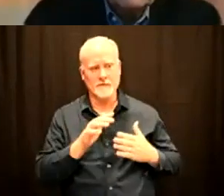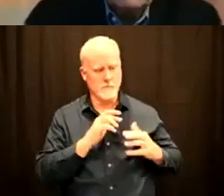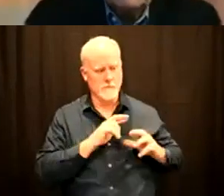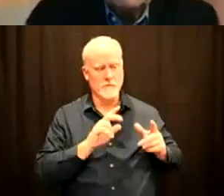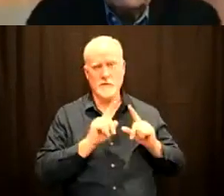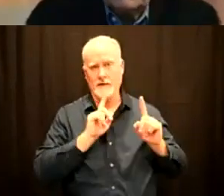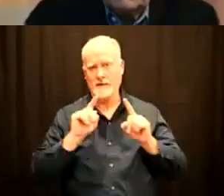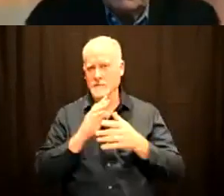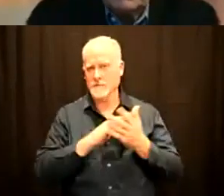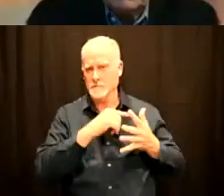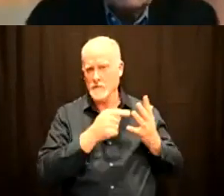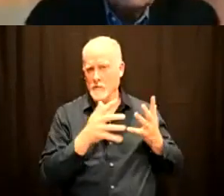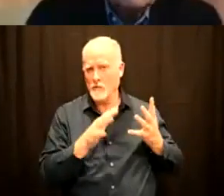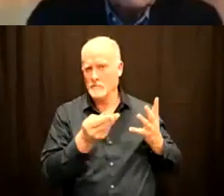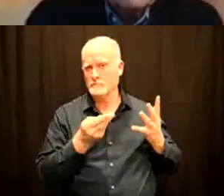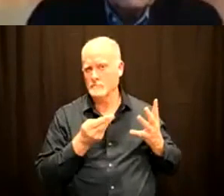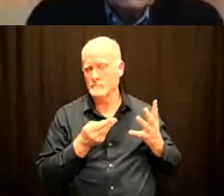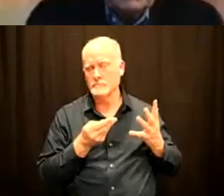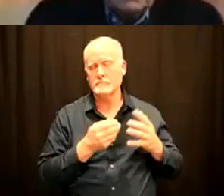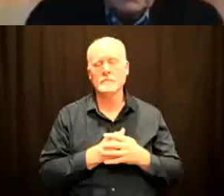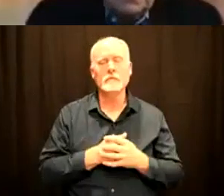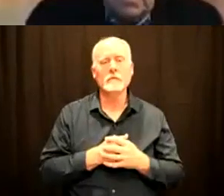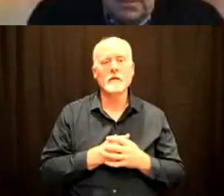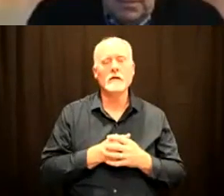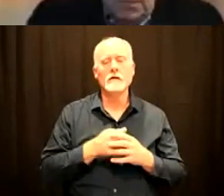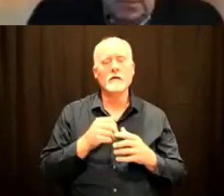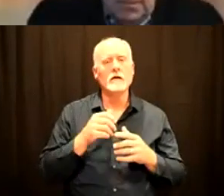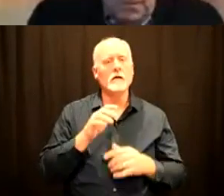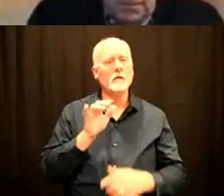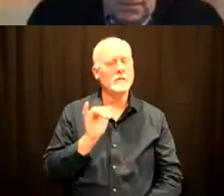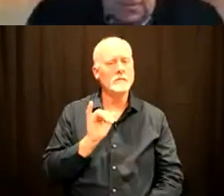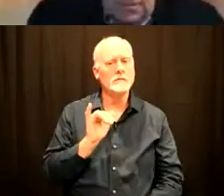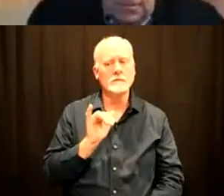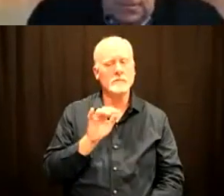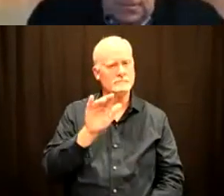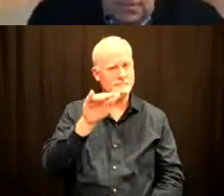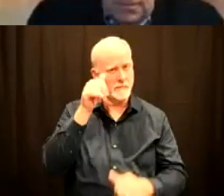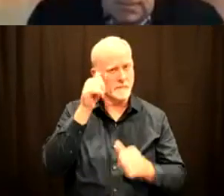questions in their opening kind of remarks and just um as a reminder we are recording the session